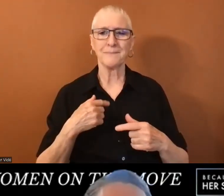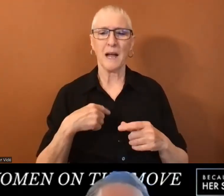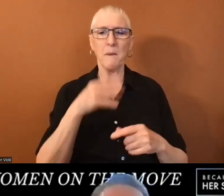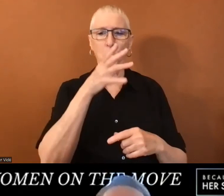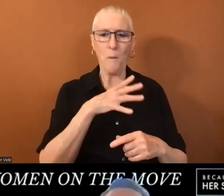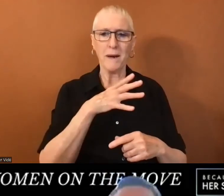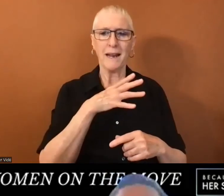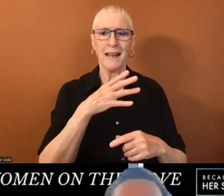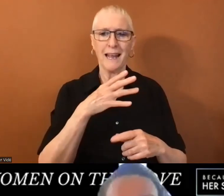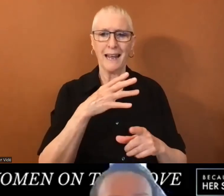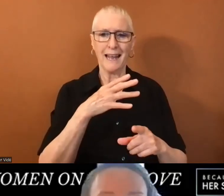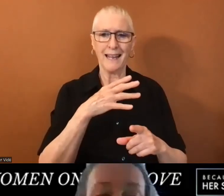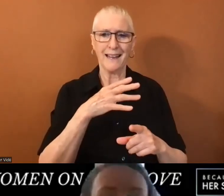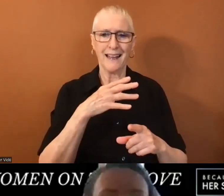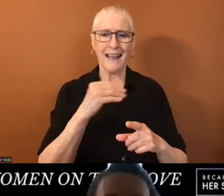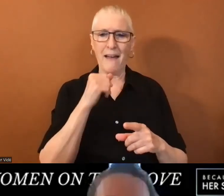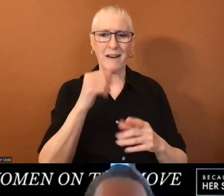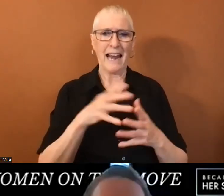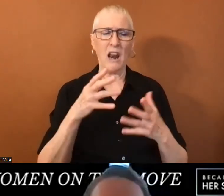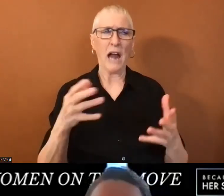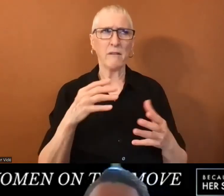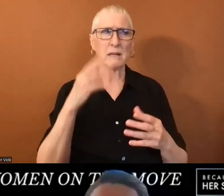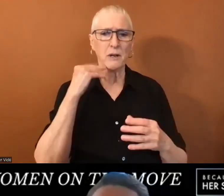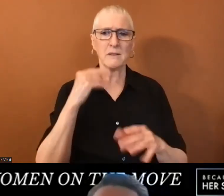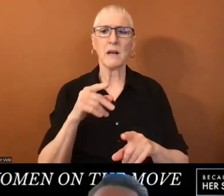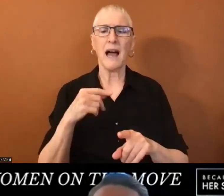had to experience it in a different way but I don't feel that I've had, um... there's a lot of,